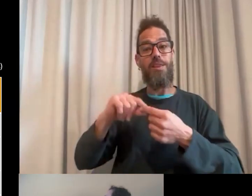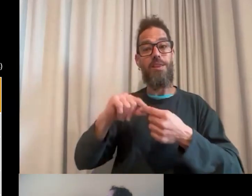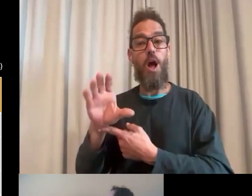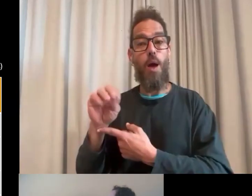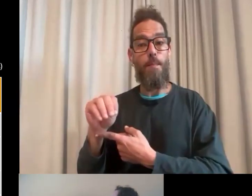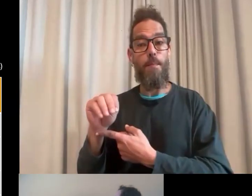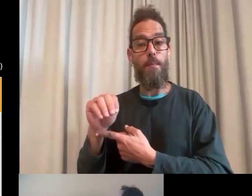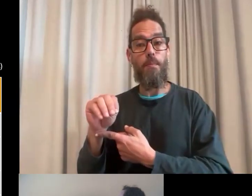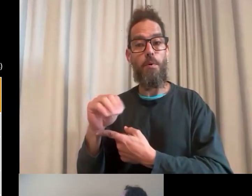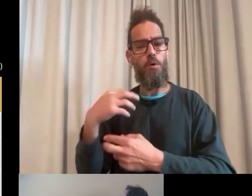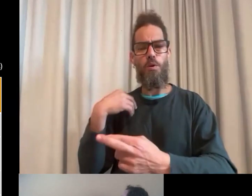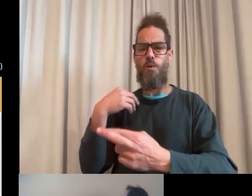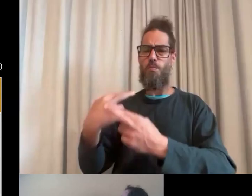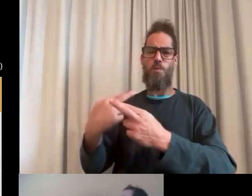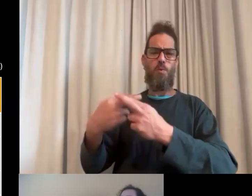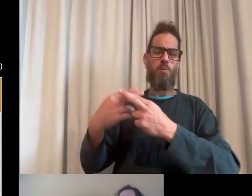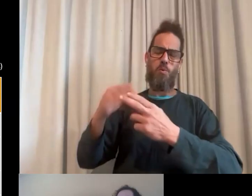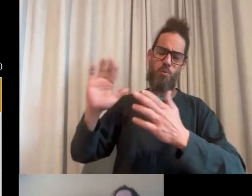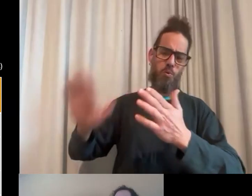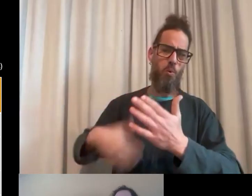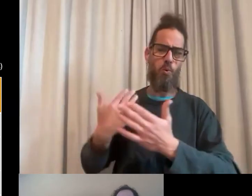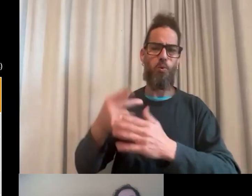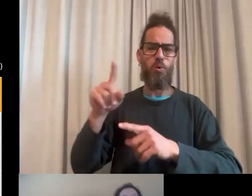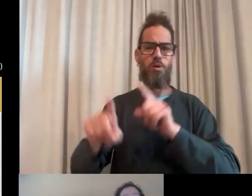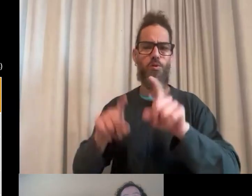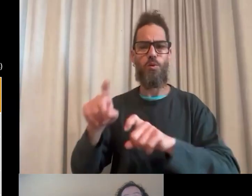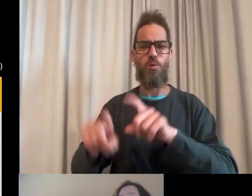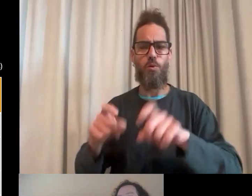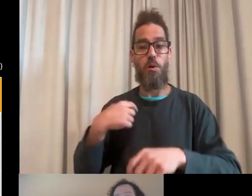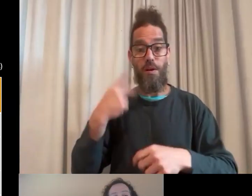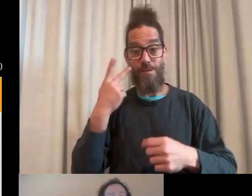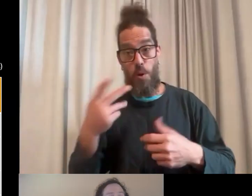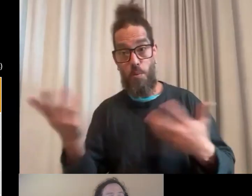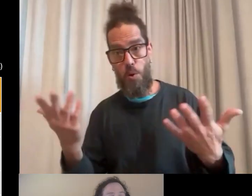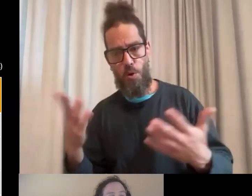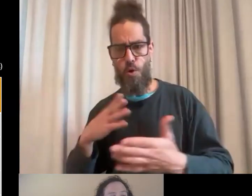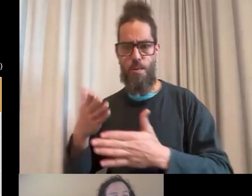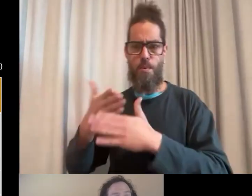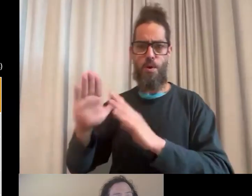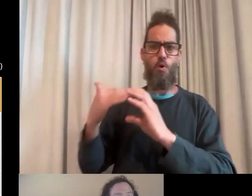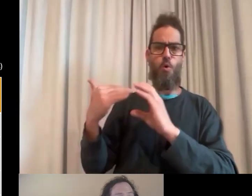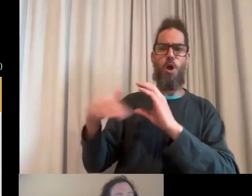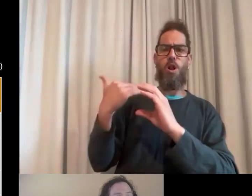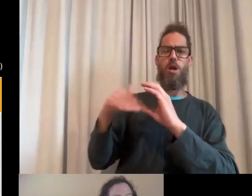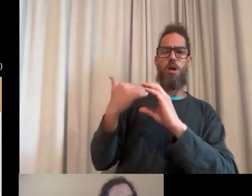Berman@davidberman.com, and we'll answer every question you have.